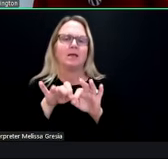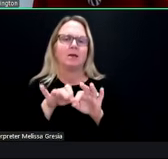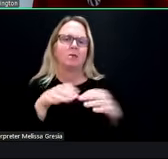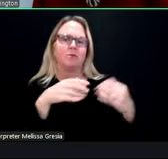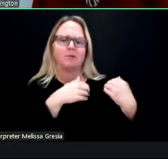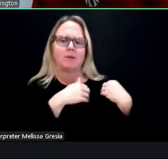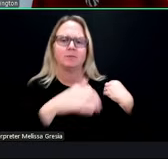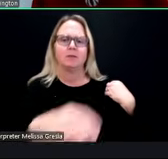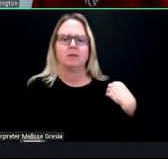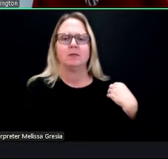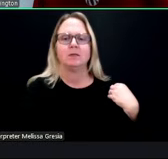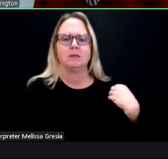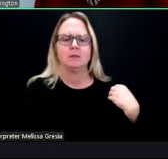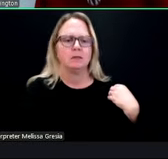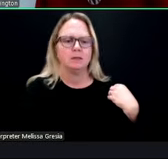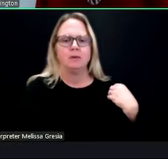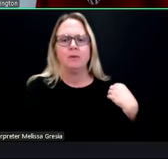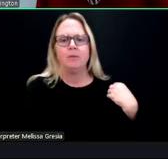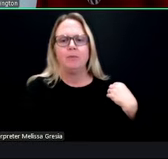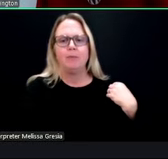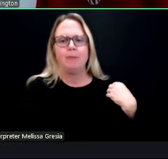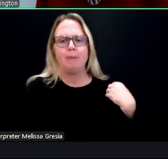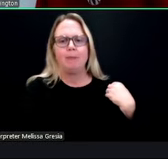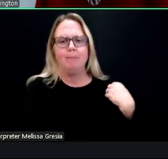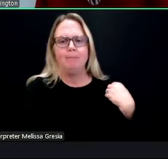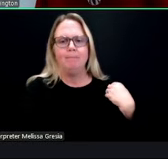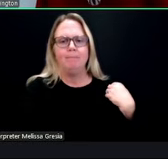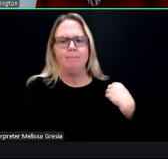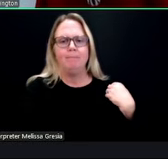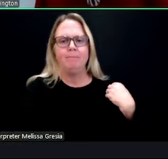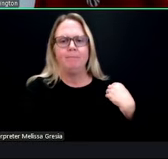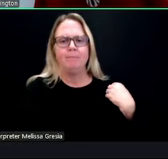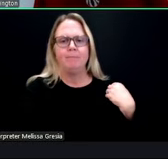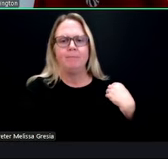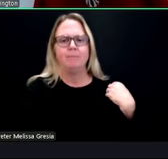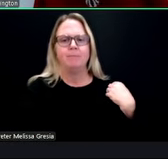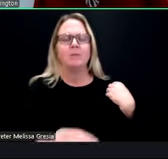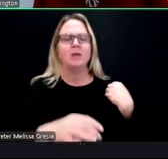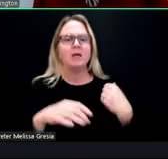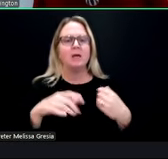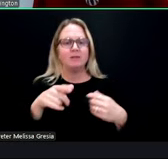again be responsible for making sure that they in the establishment of their governance structure